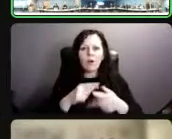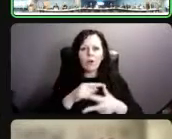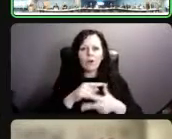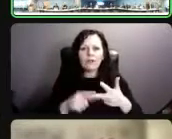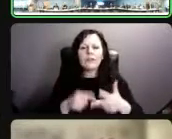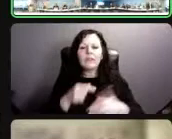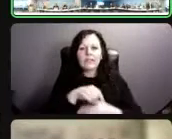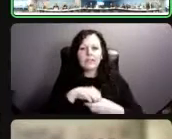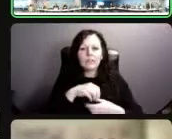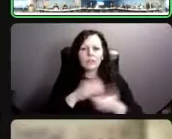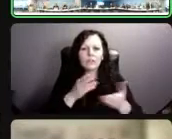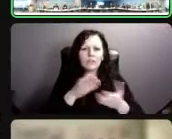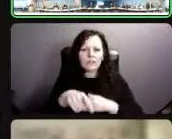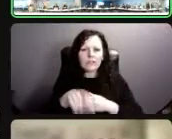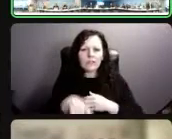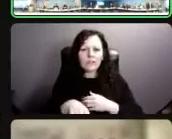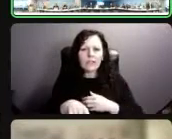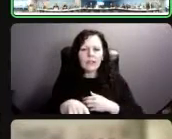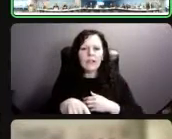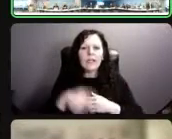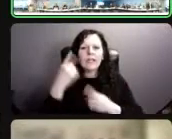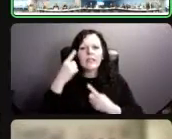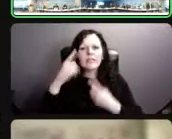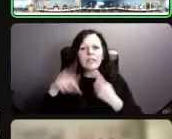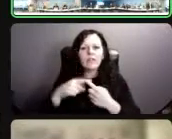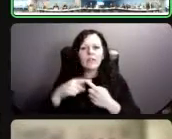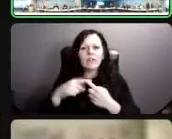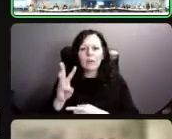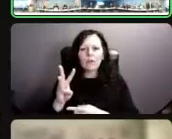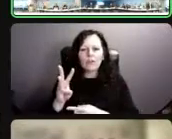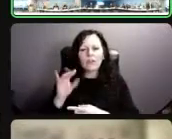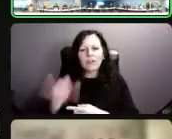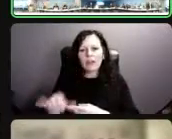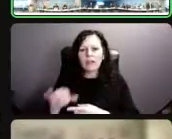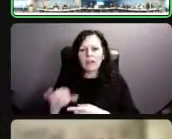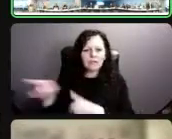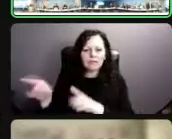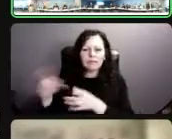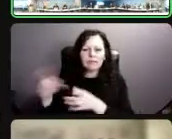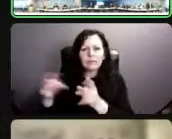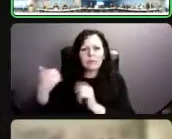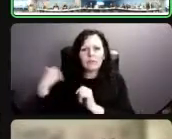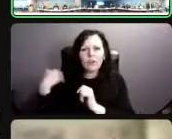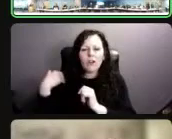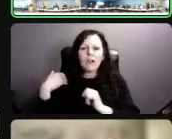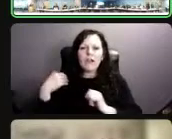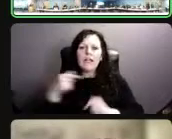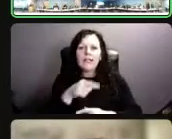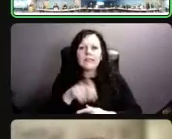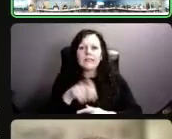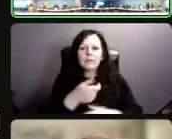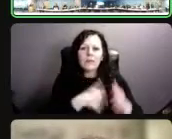STARTS NEGATIVELY AFFECT PERFORMANCE. AND IN THINKING ABOUT IN DRESSING THESE INTERNAL SERVICE